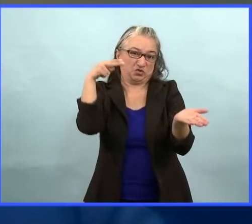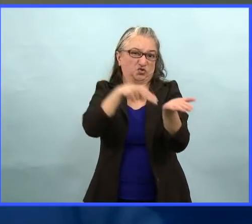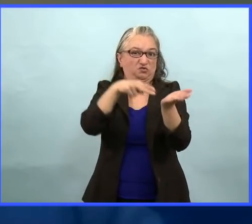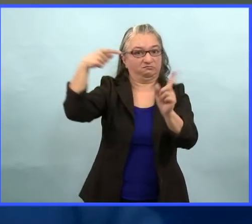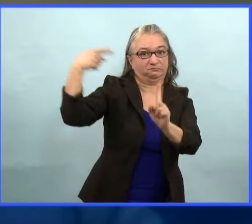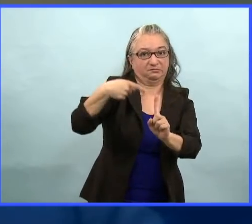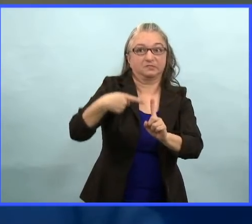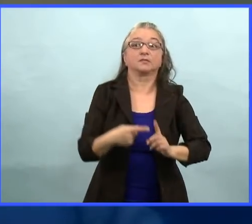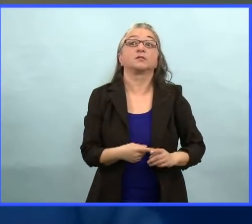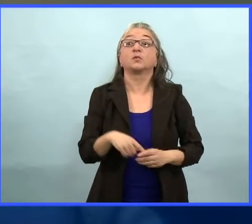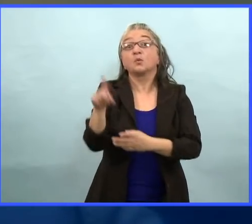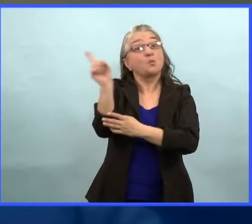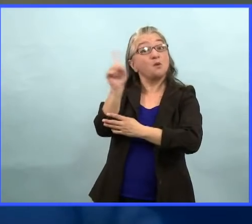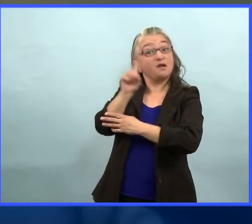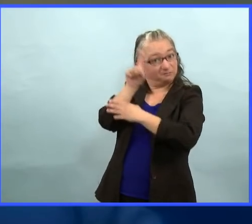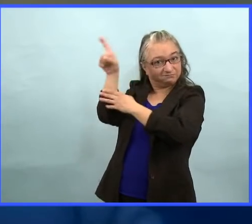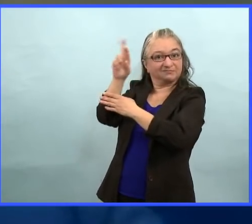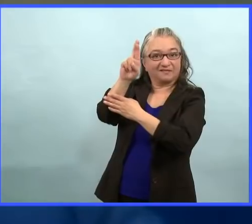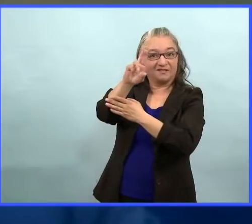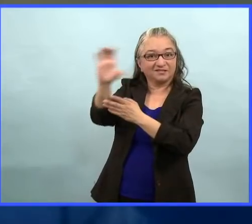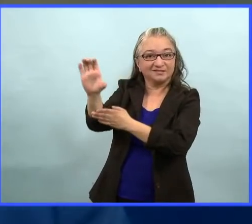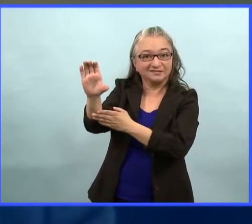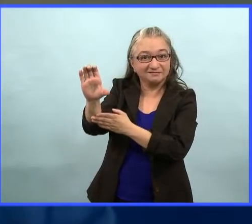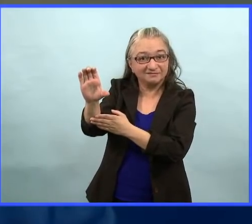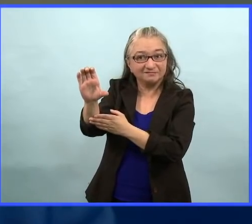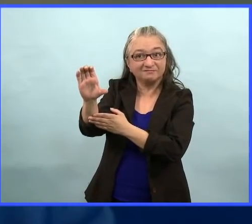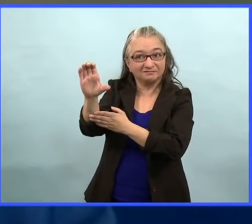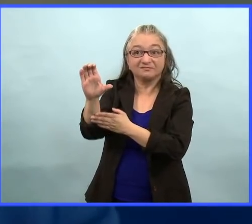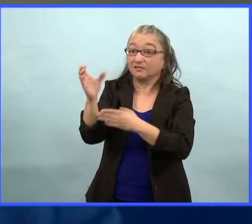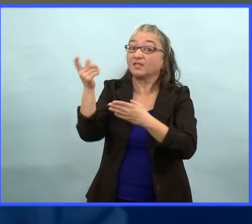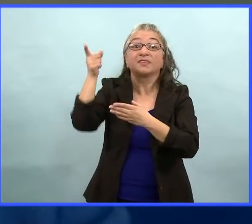continues to produce staffing supports of personal care homes throughout the province